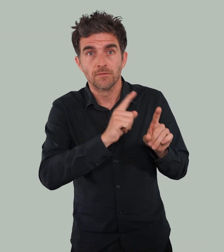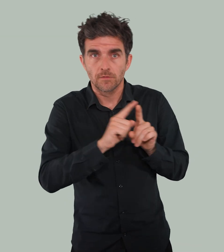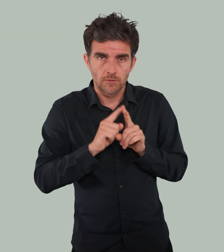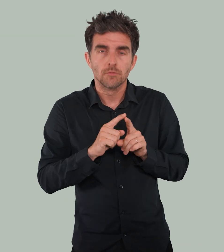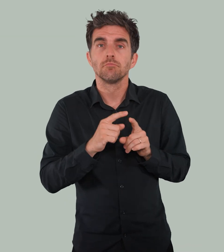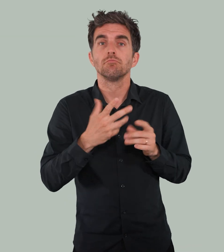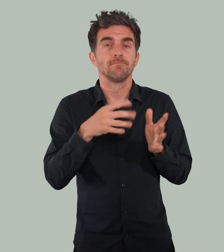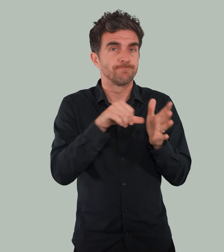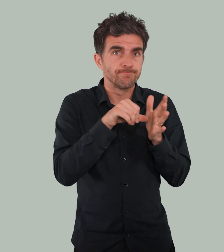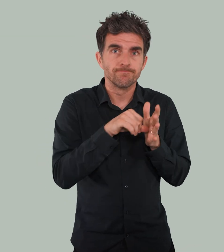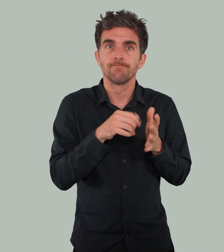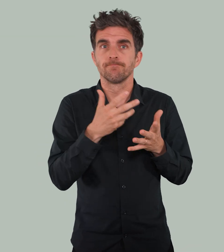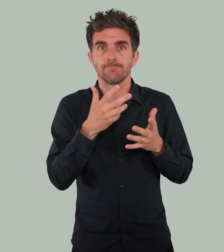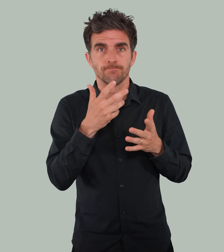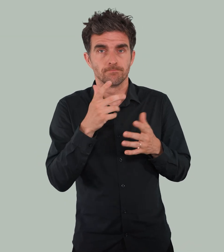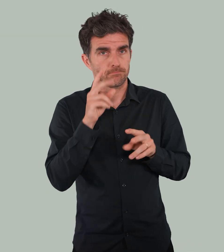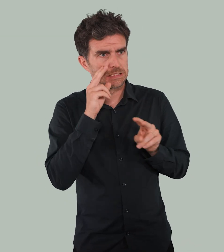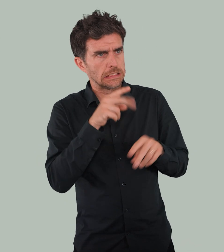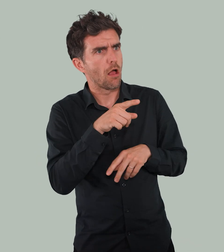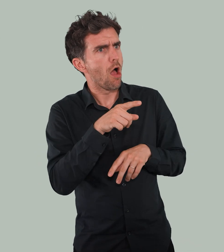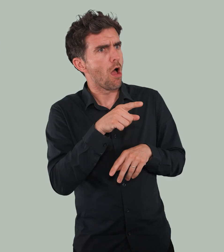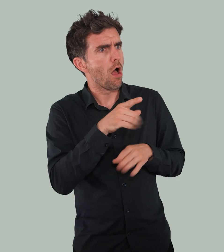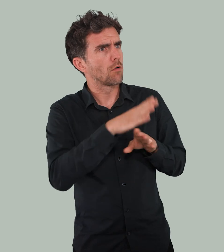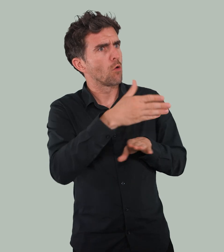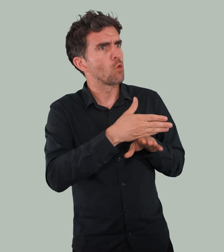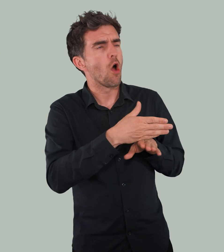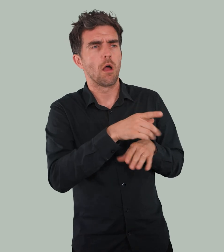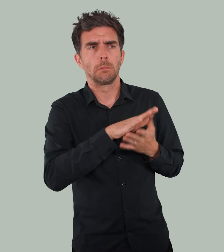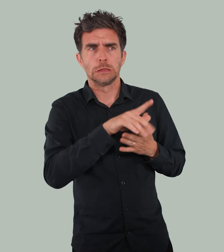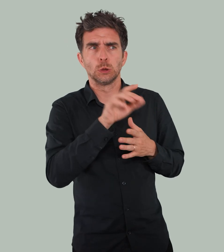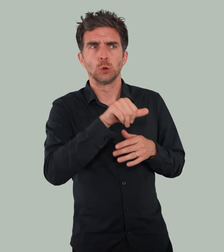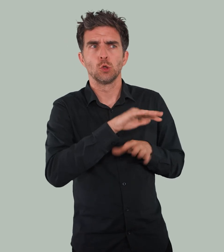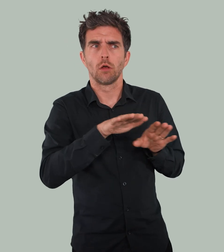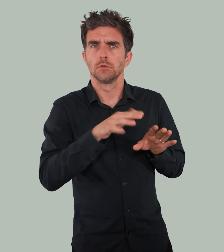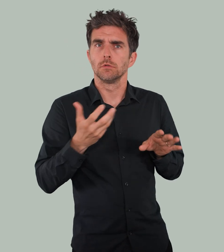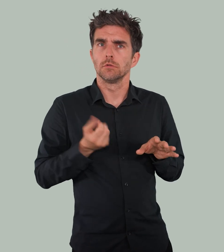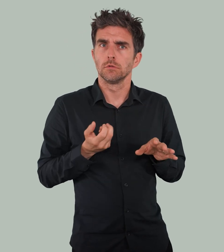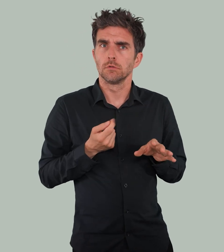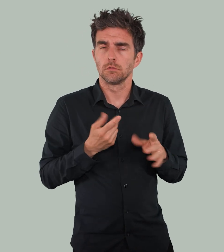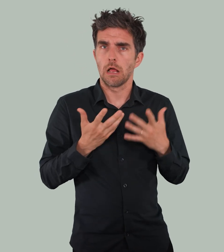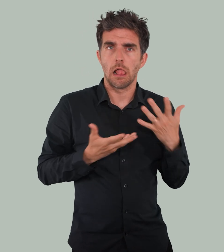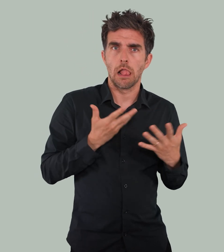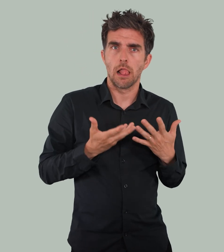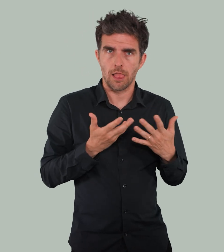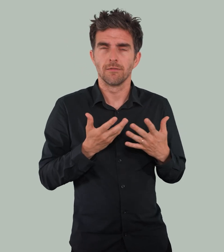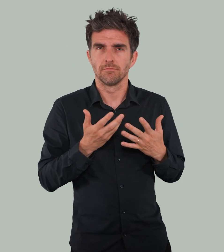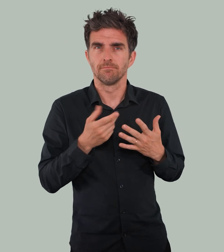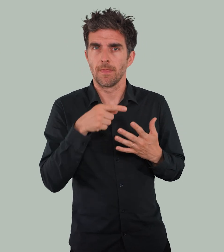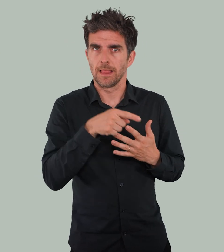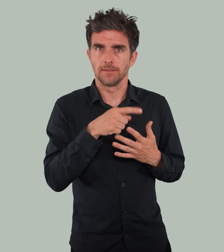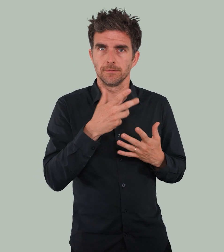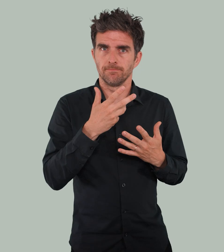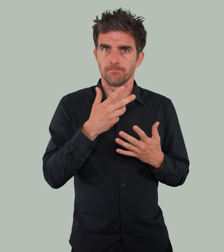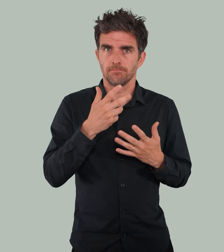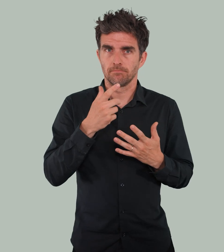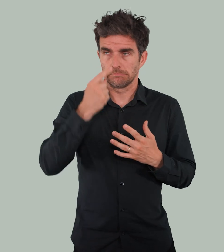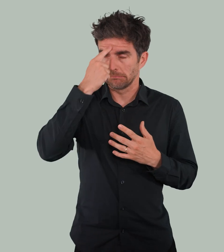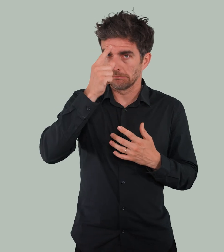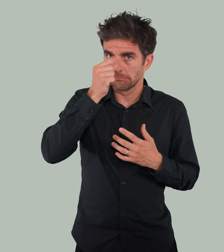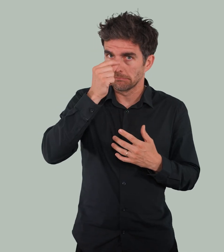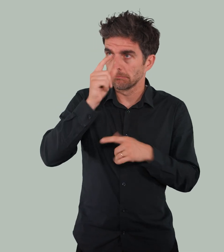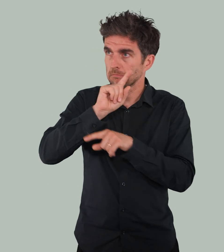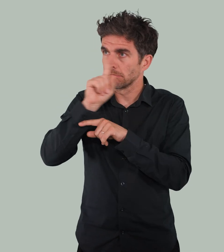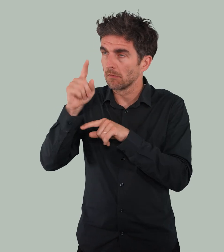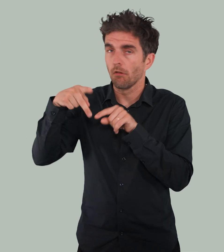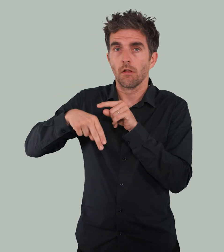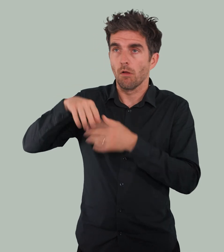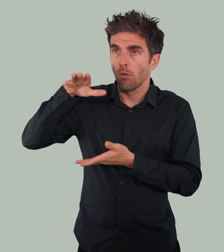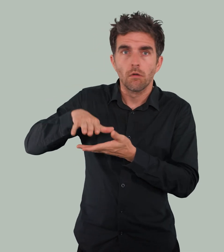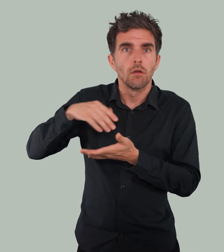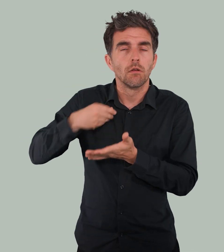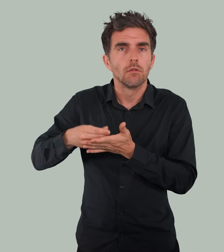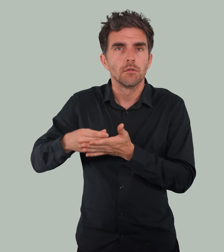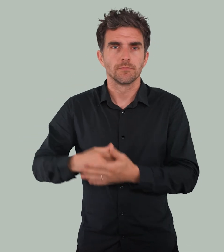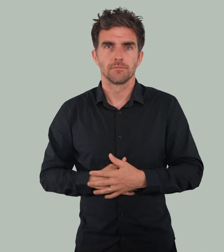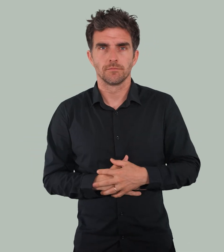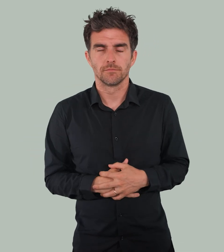is seen as affecting entitlement, particularly where it is taken as an indication of reduced need.